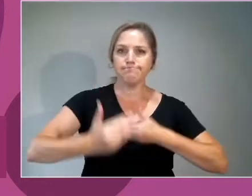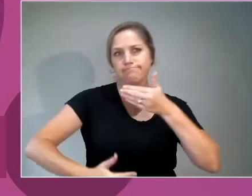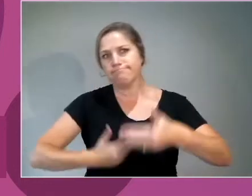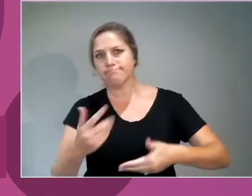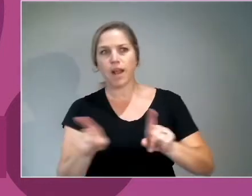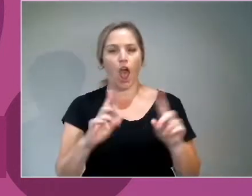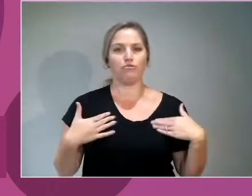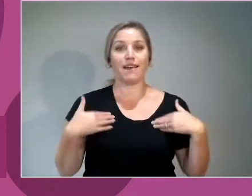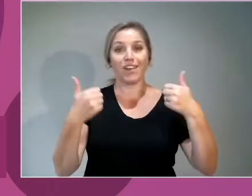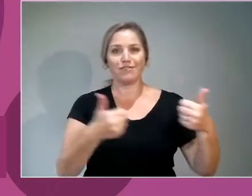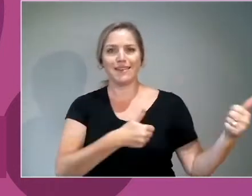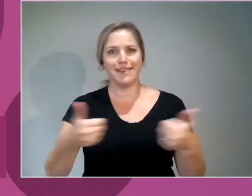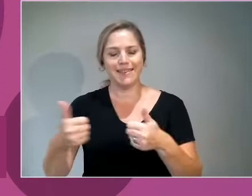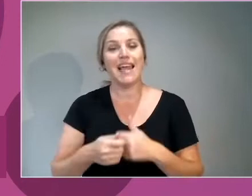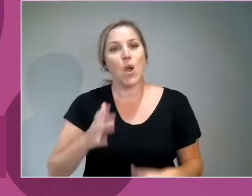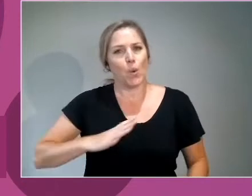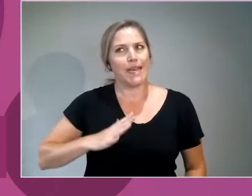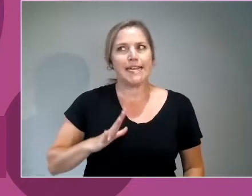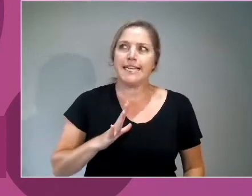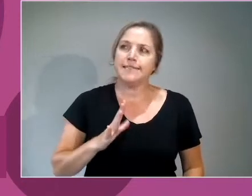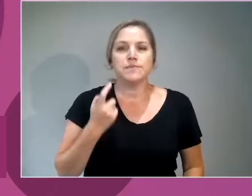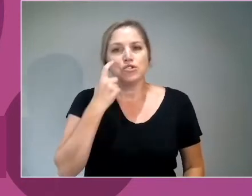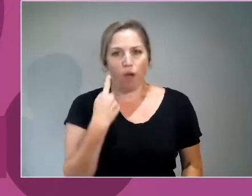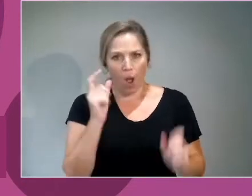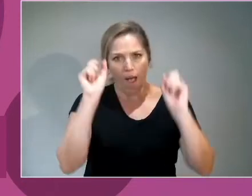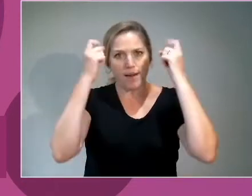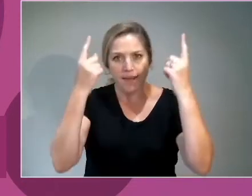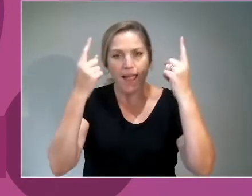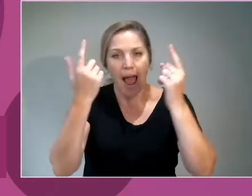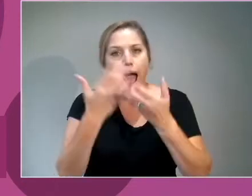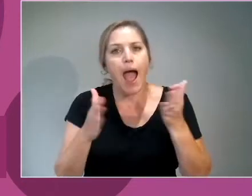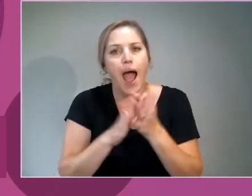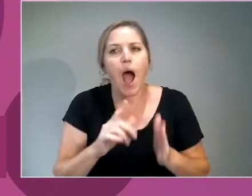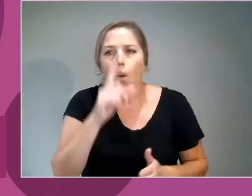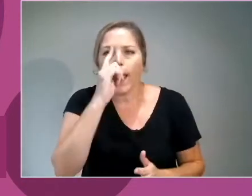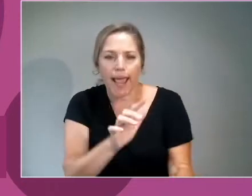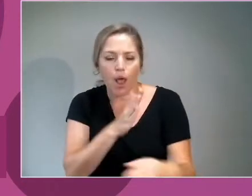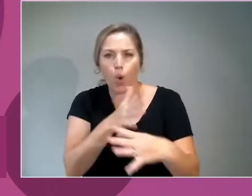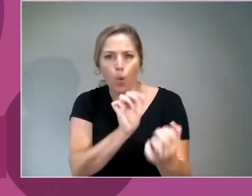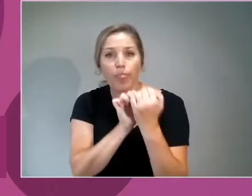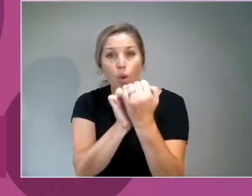we also need to be able to understand how we can work with your sector to ensure that you have